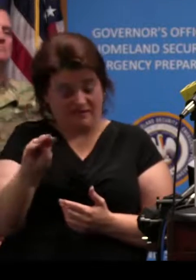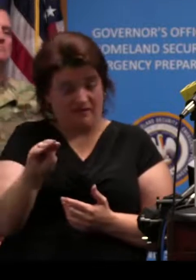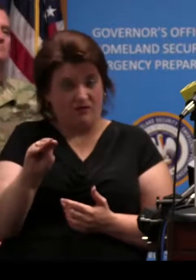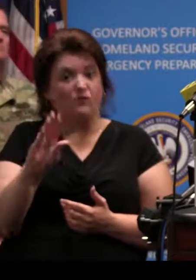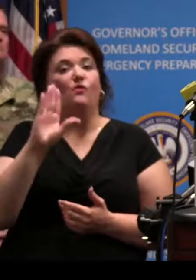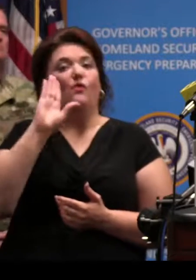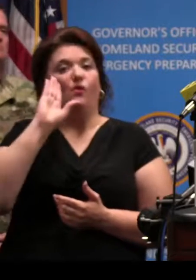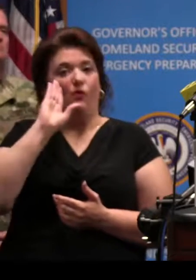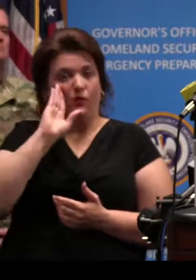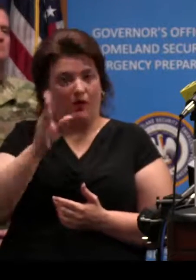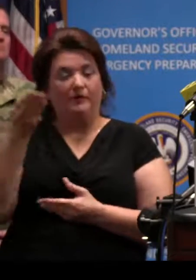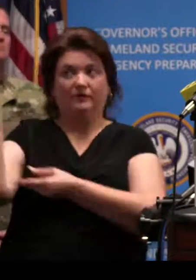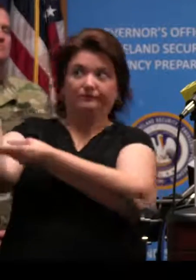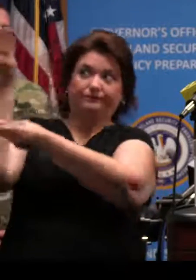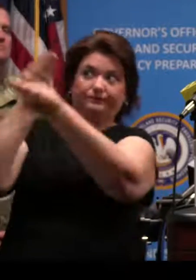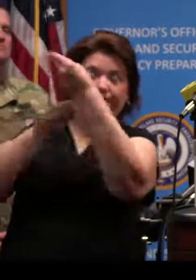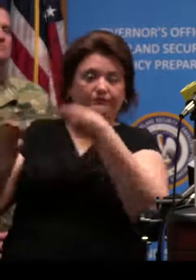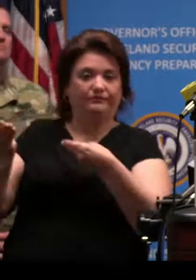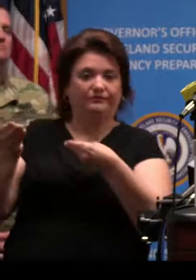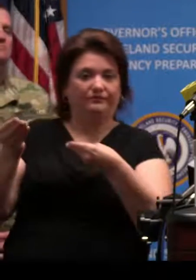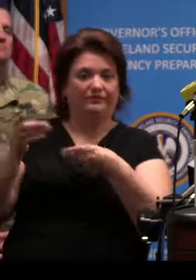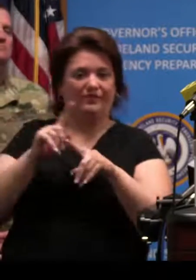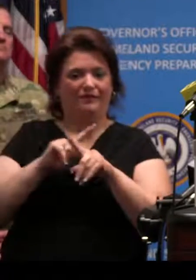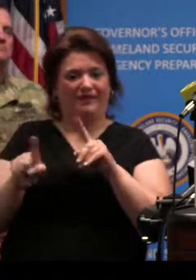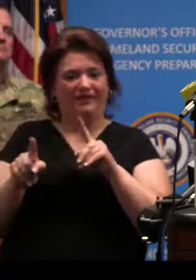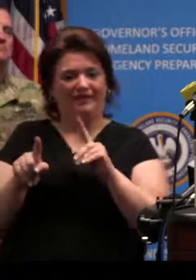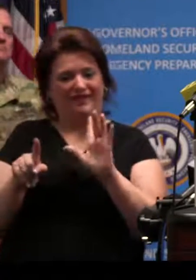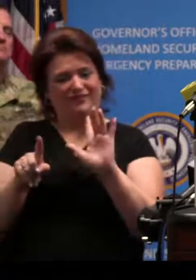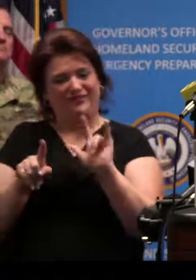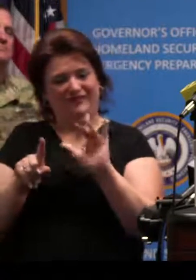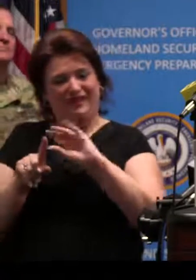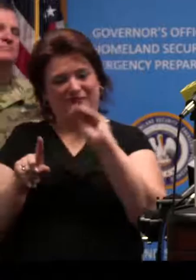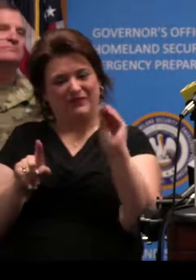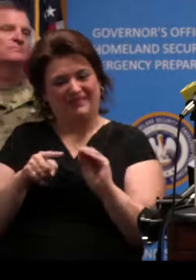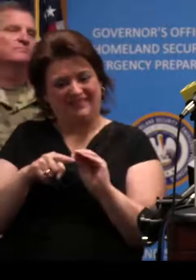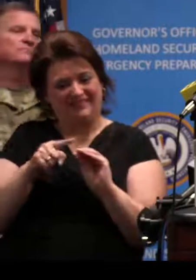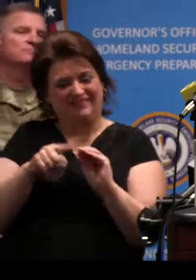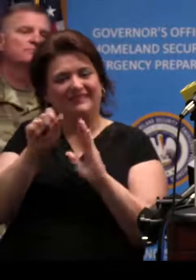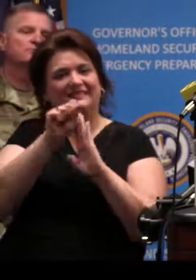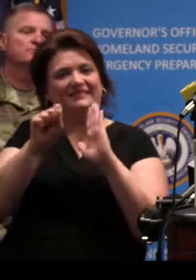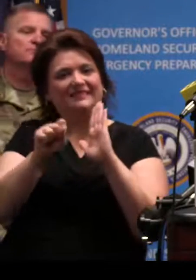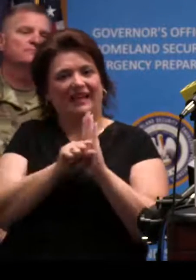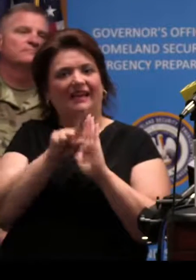but we still have to come up with that but that 25% and right now that's a